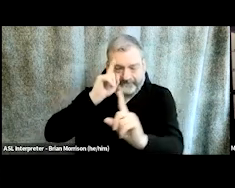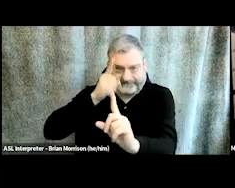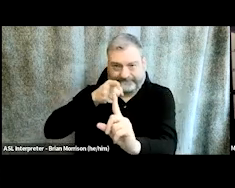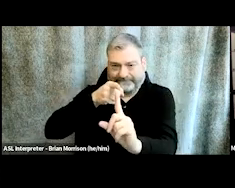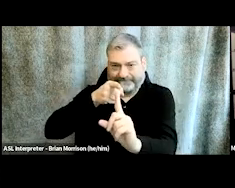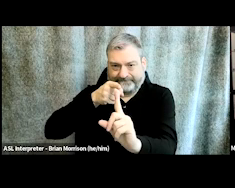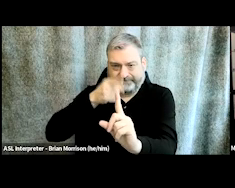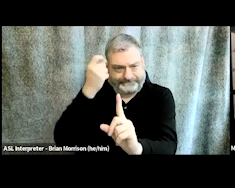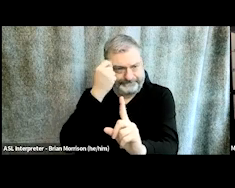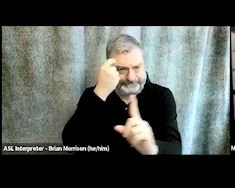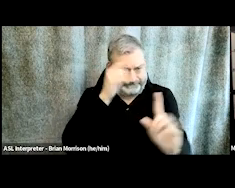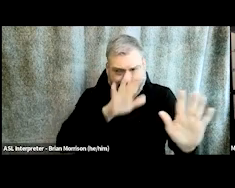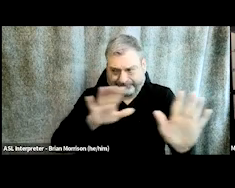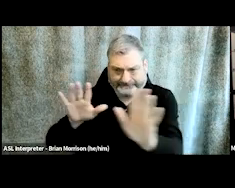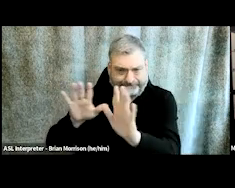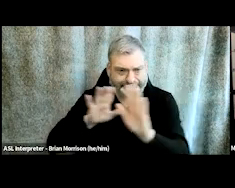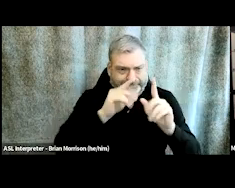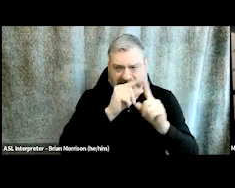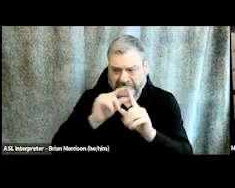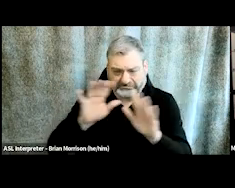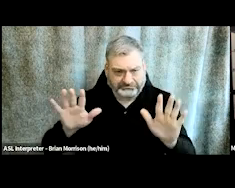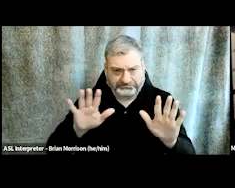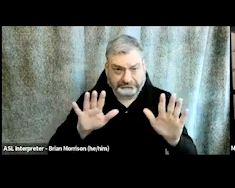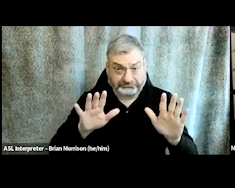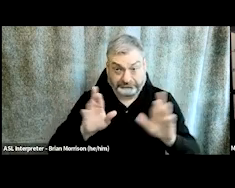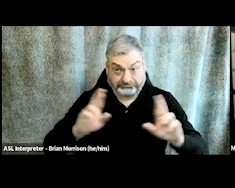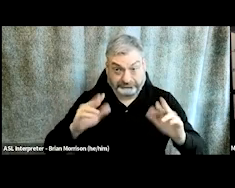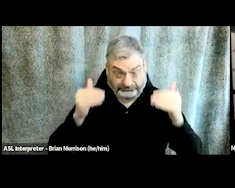understanding of terms that we're going to use during our presentation.